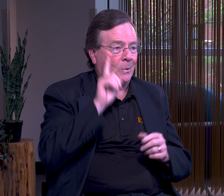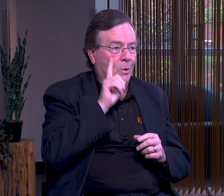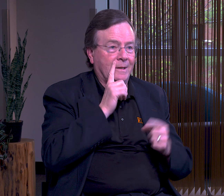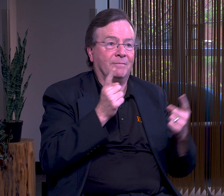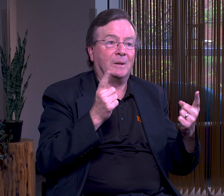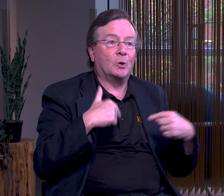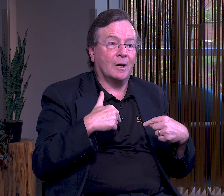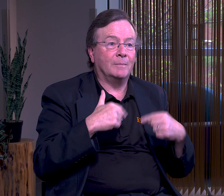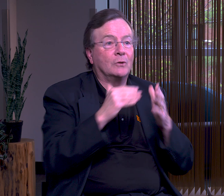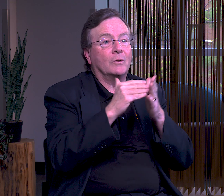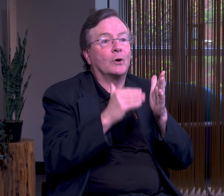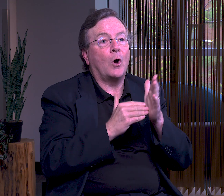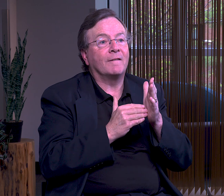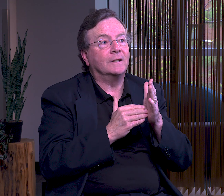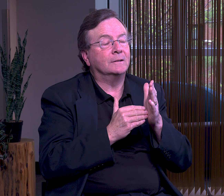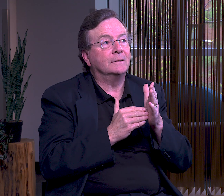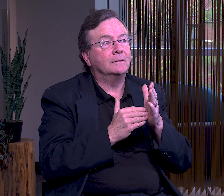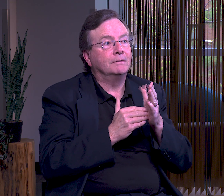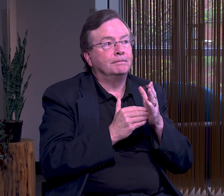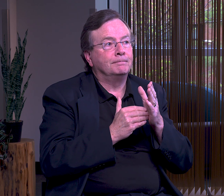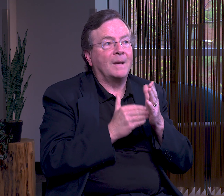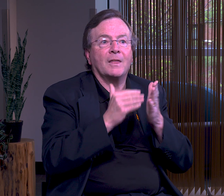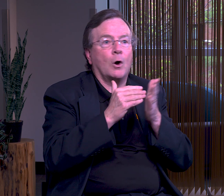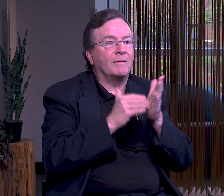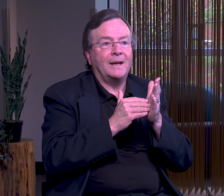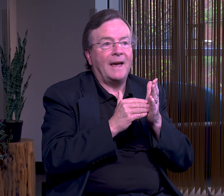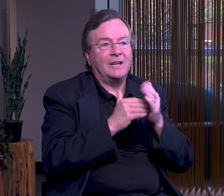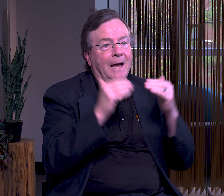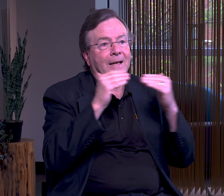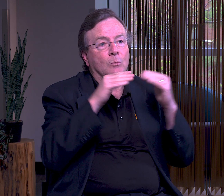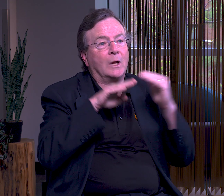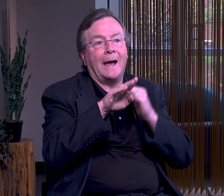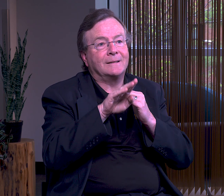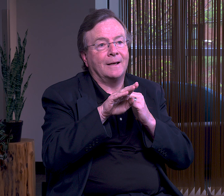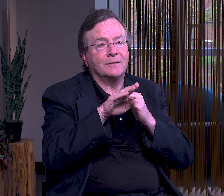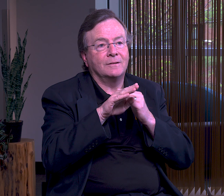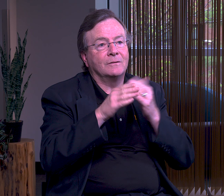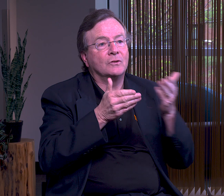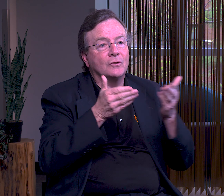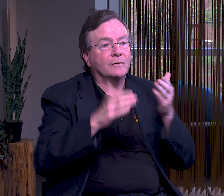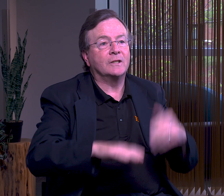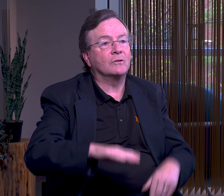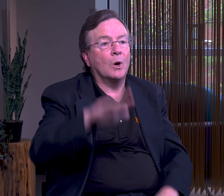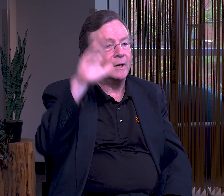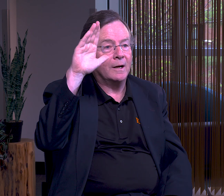When people come here, they're often.. They're often haven't had equal access to the services growing up.